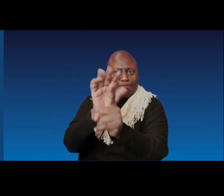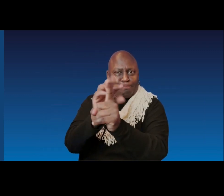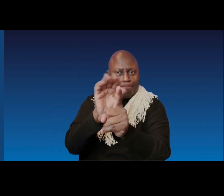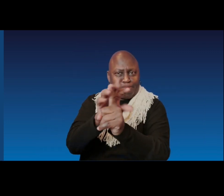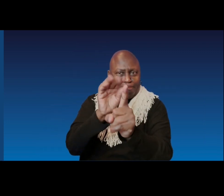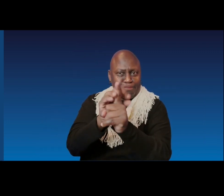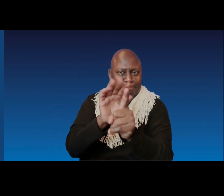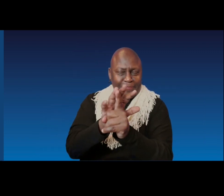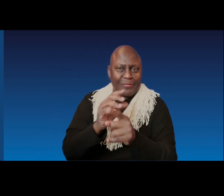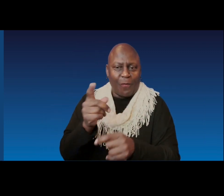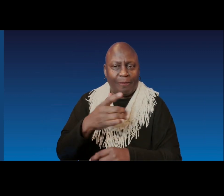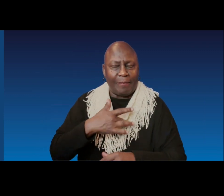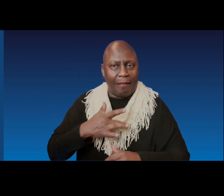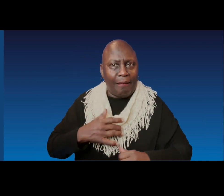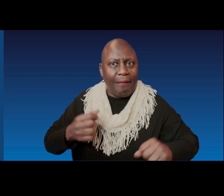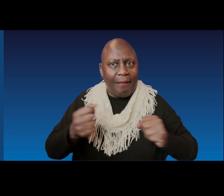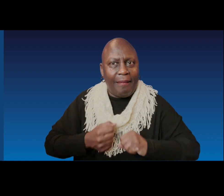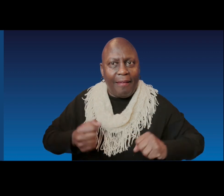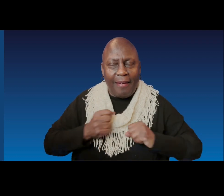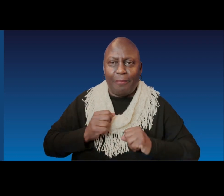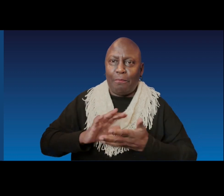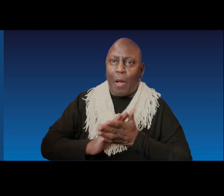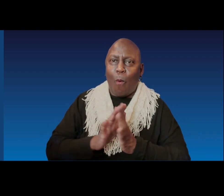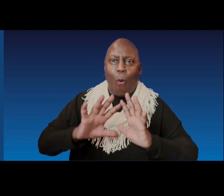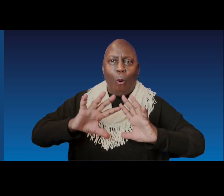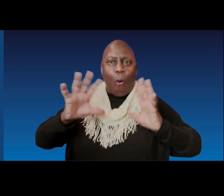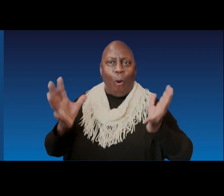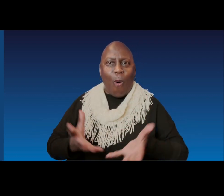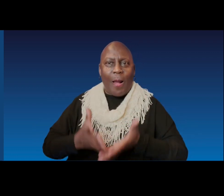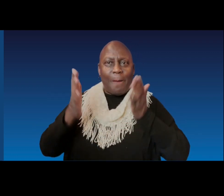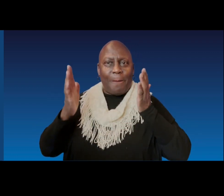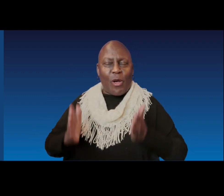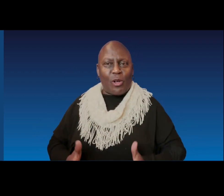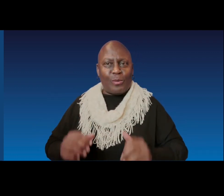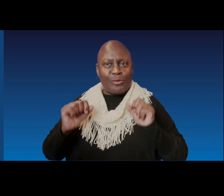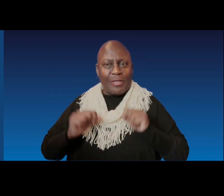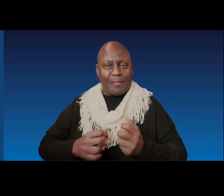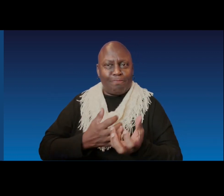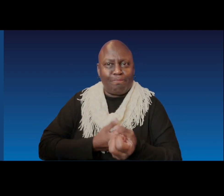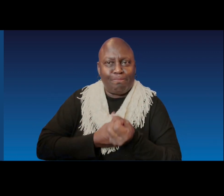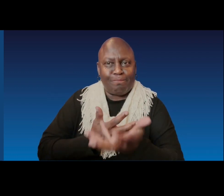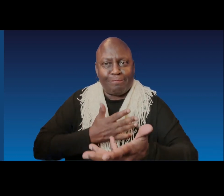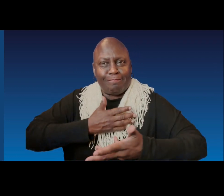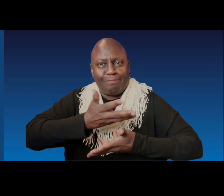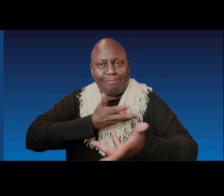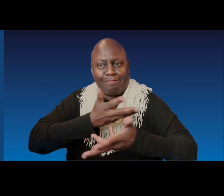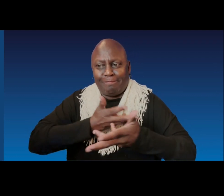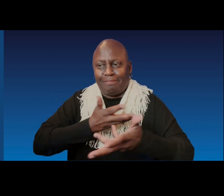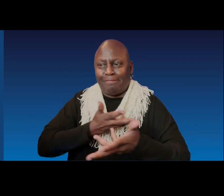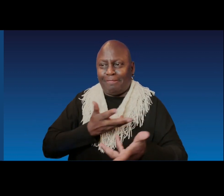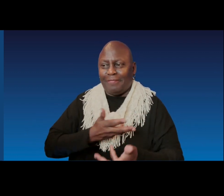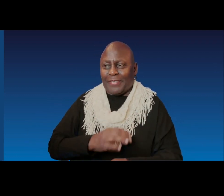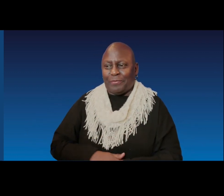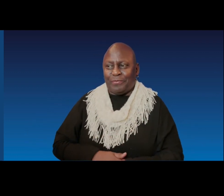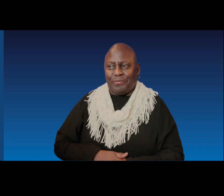that is aligned with our philosophy of crucial language exposure so they can feel like whole persons.